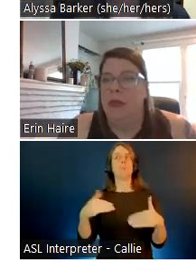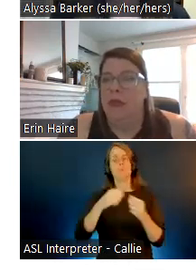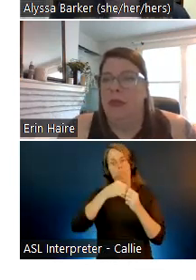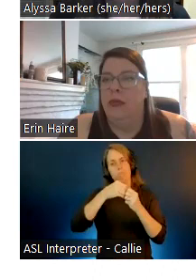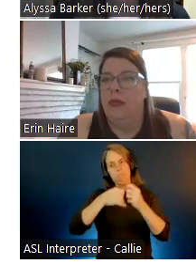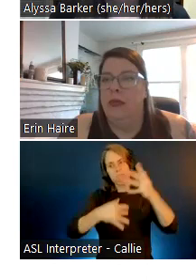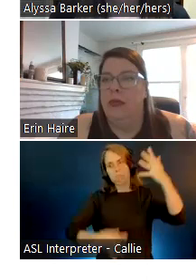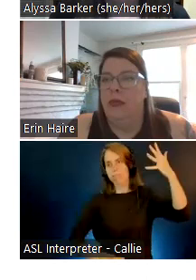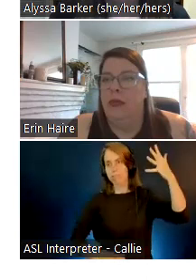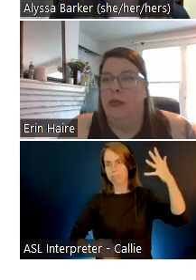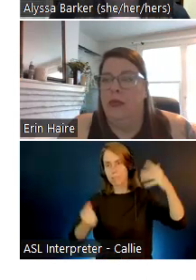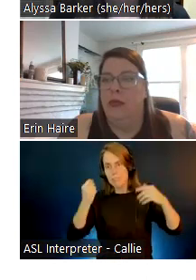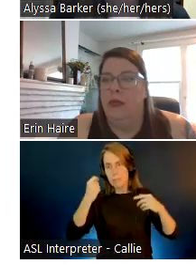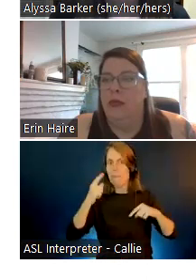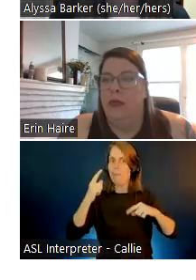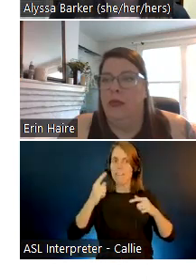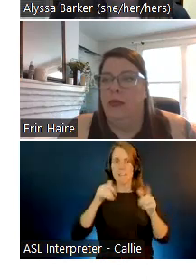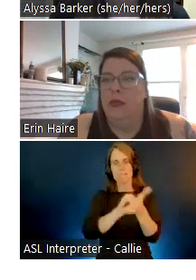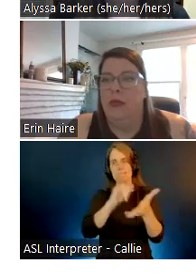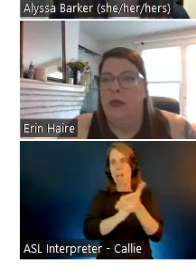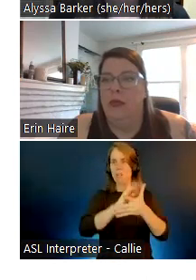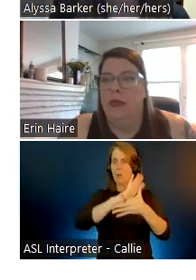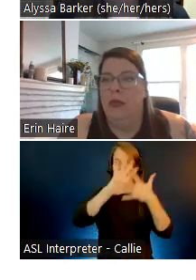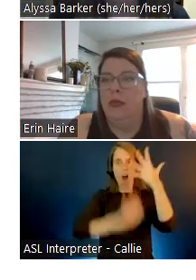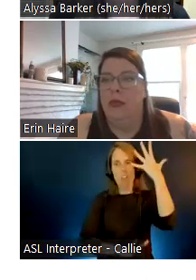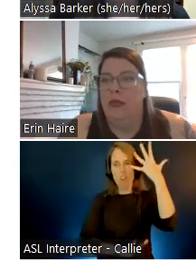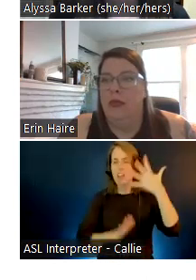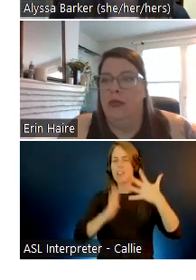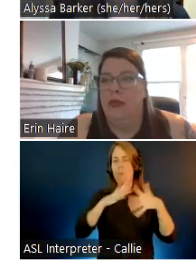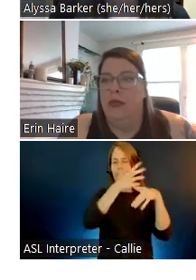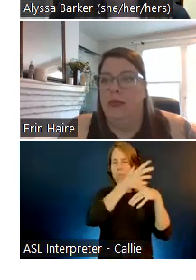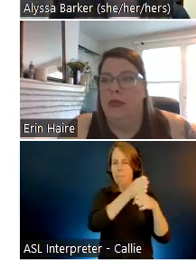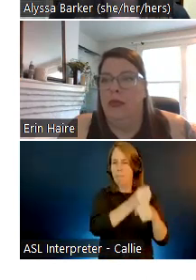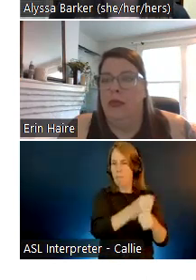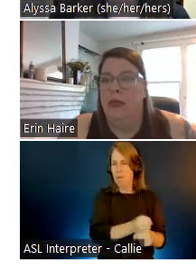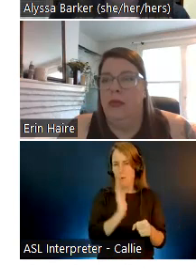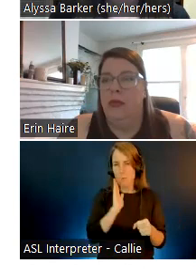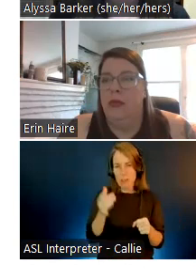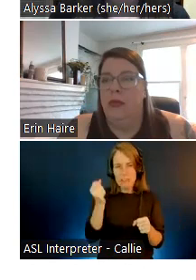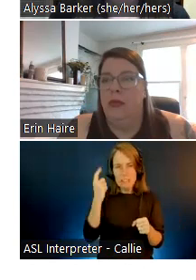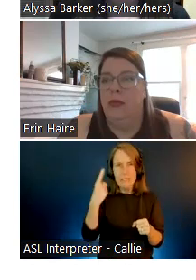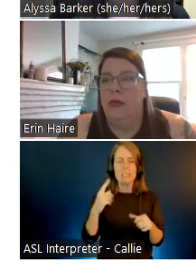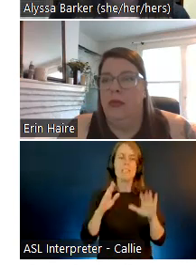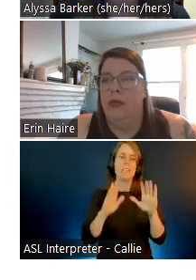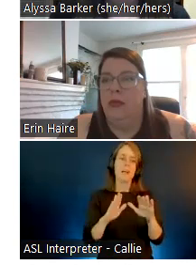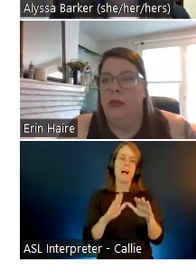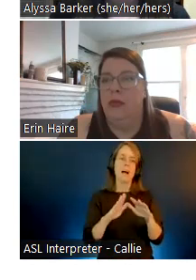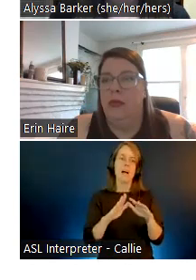discrimination in advertising um nimby you know don't put that group home in my neighborhood